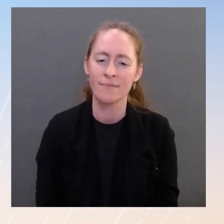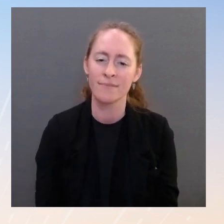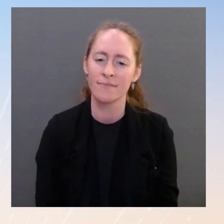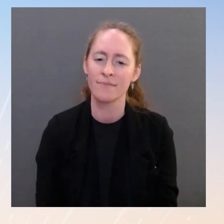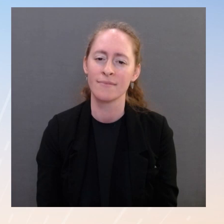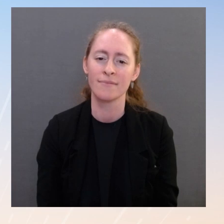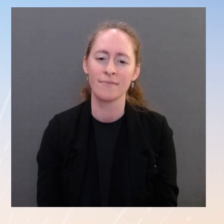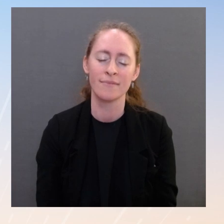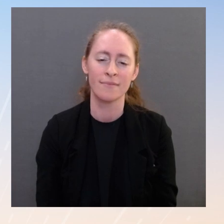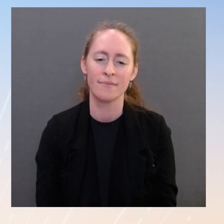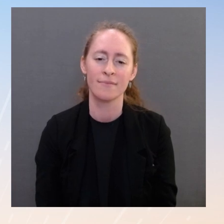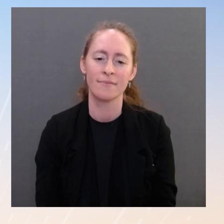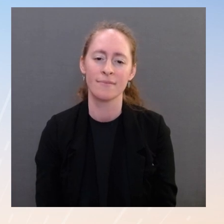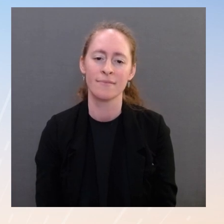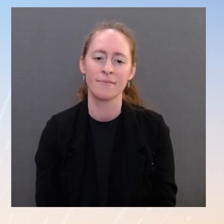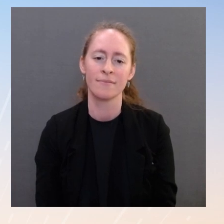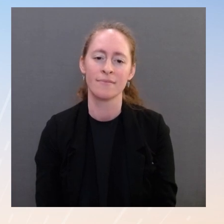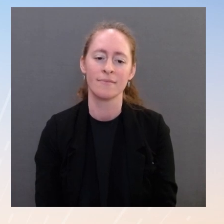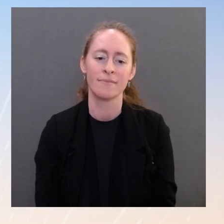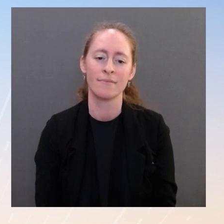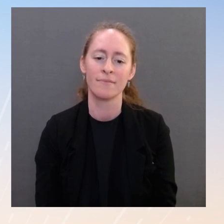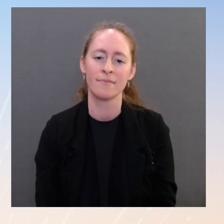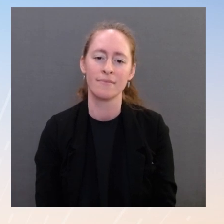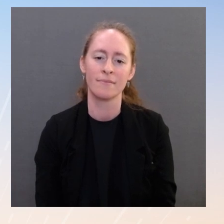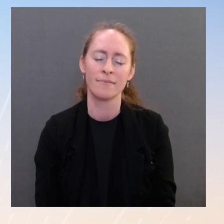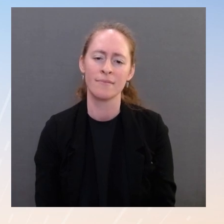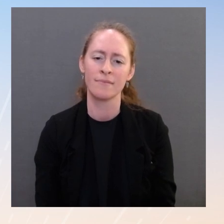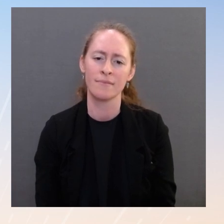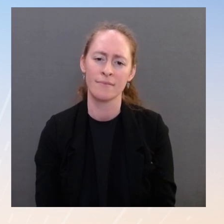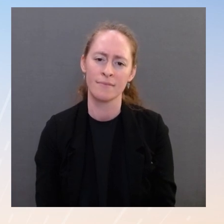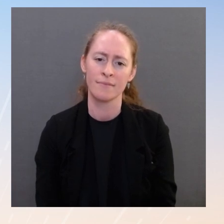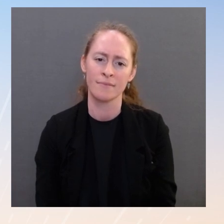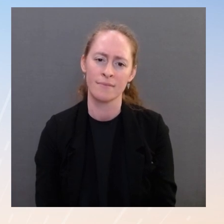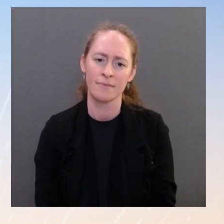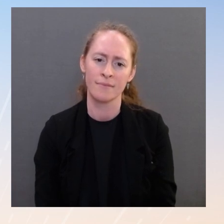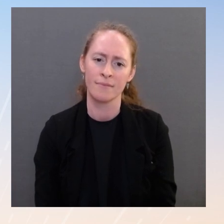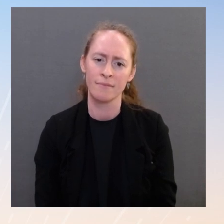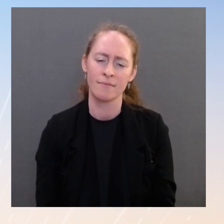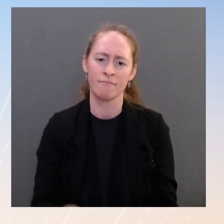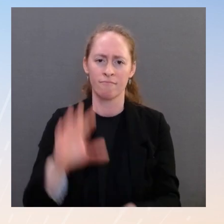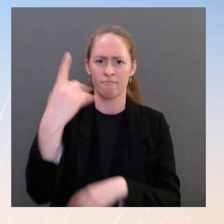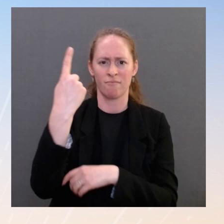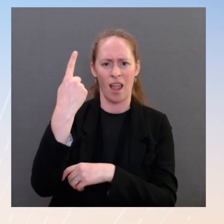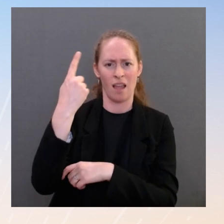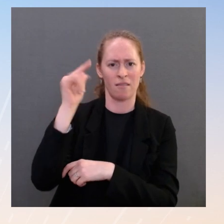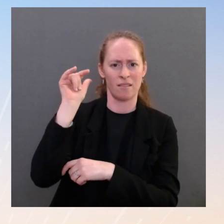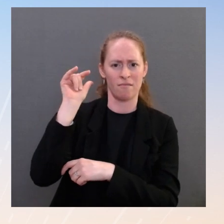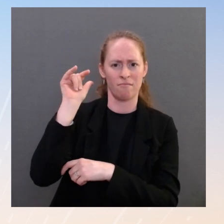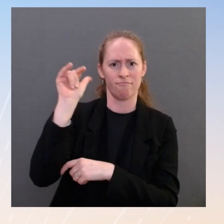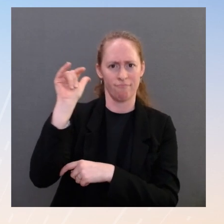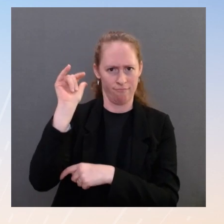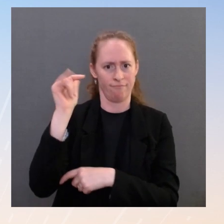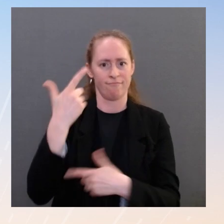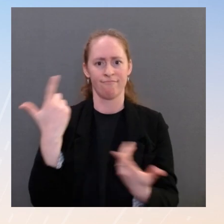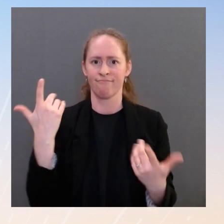claiming that it's lost $1.1 billion on the Air Force One contract? And, more important, has the President ordered Boeing